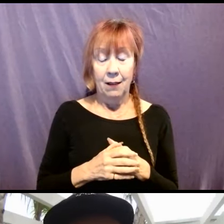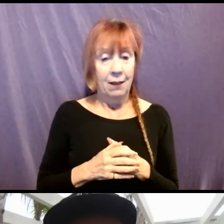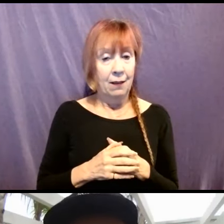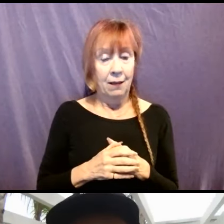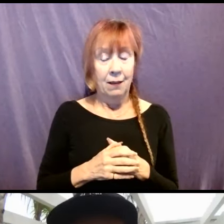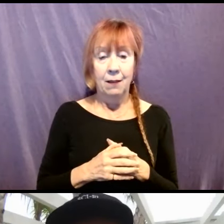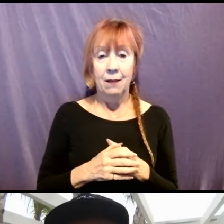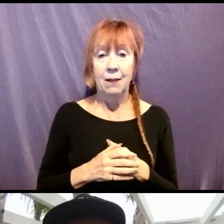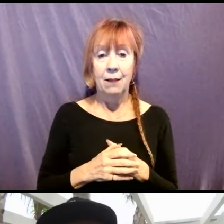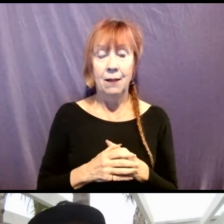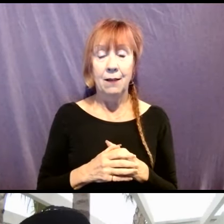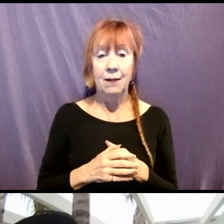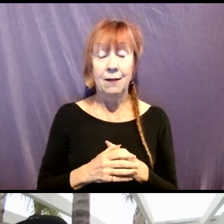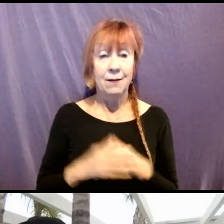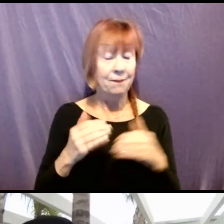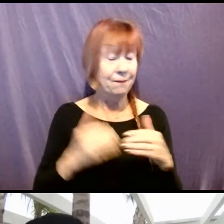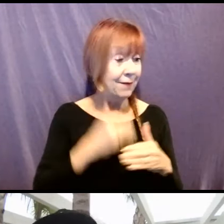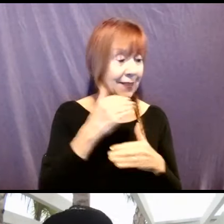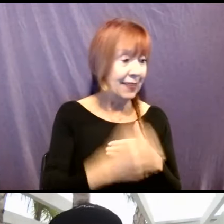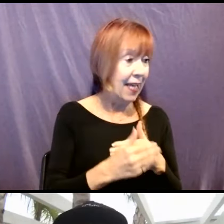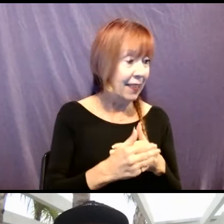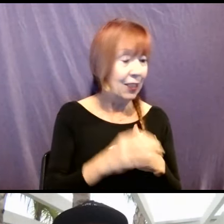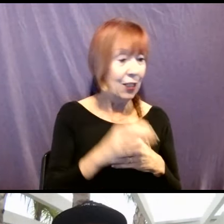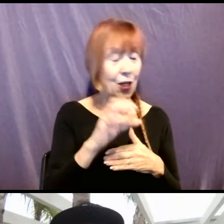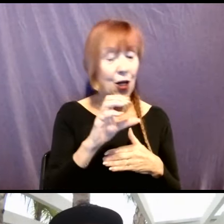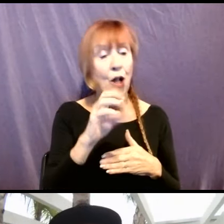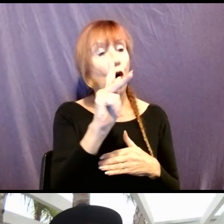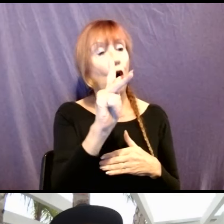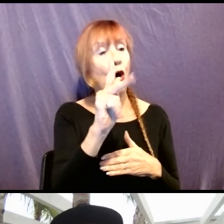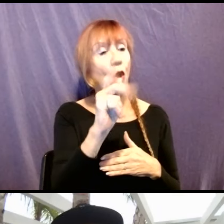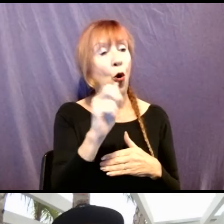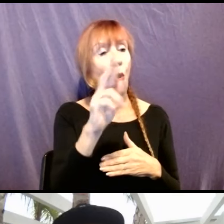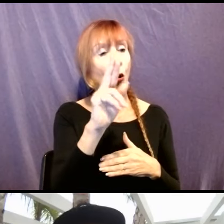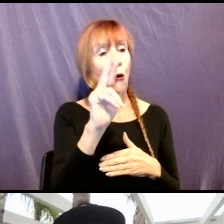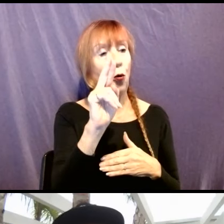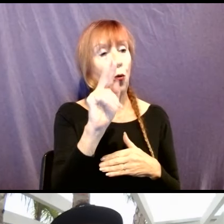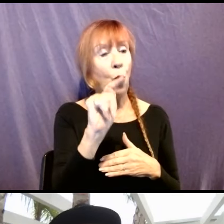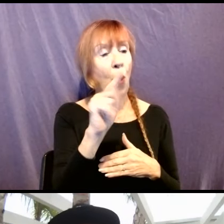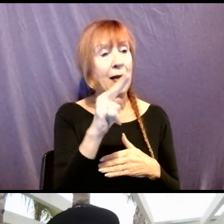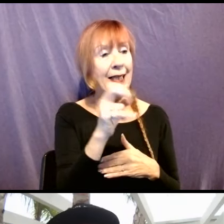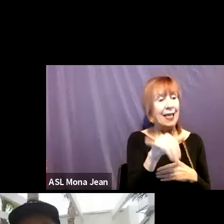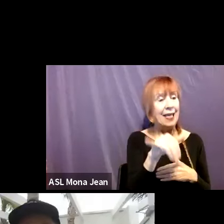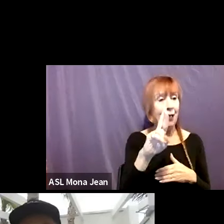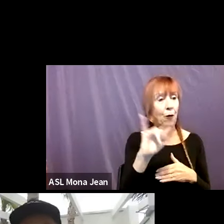Let's see. Up next is Kourtney Richard. Come on into the room, Kourtney. Hey.